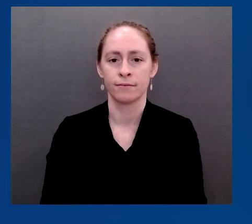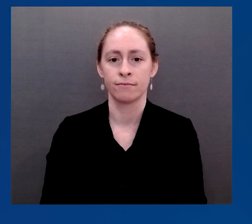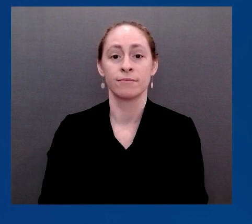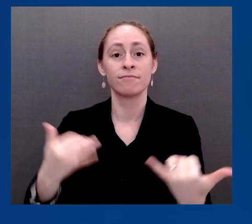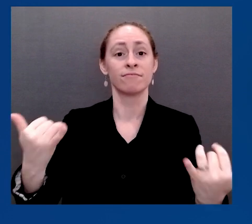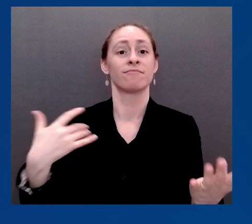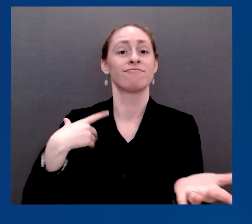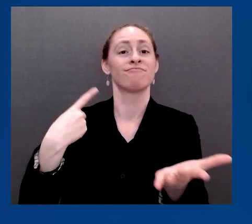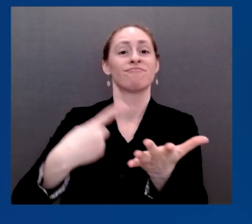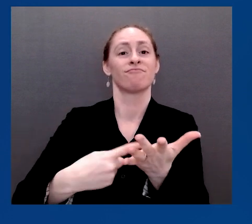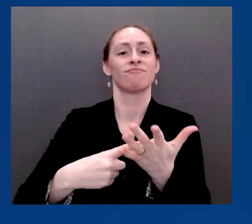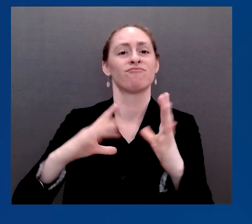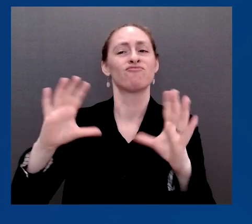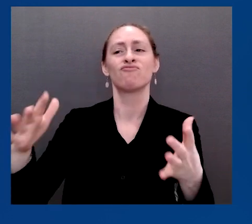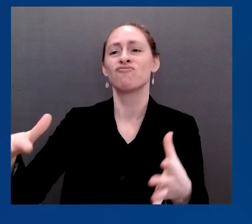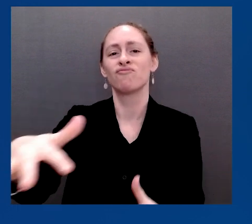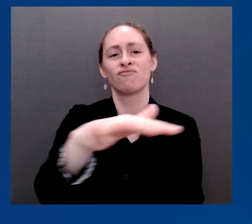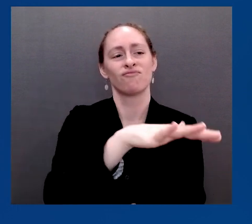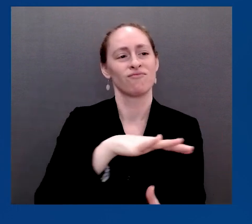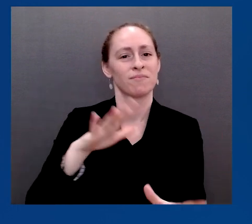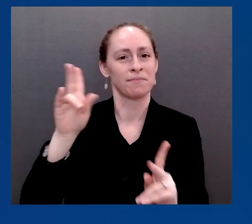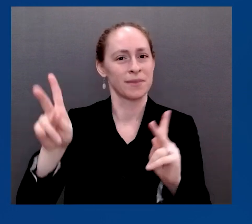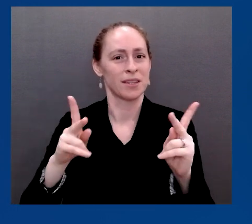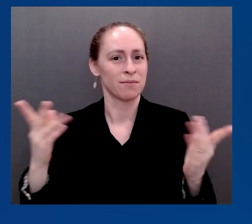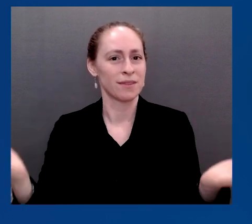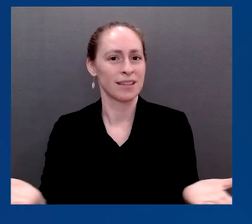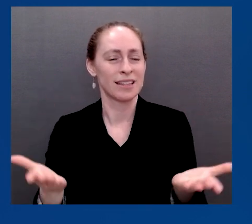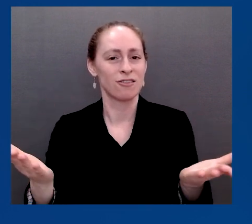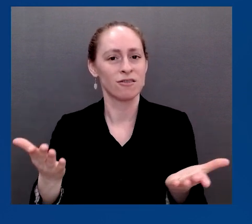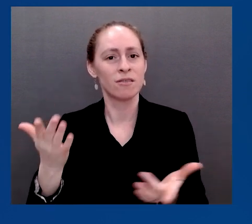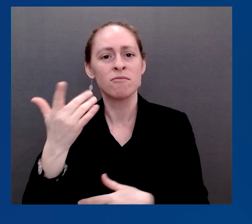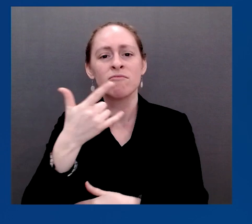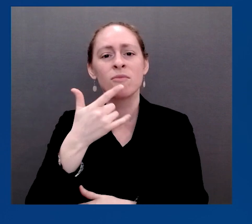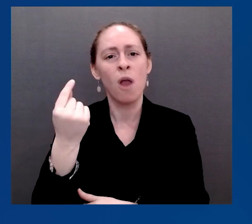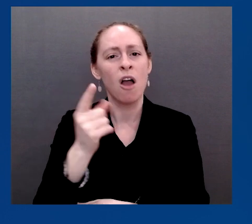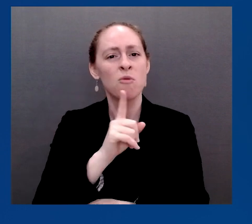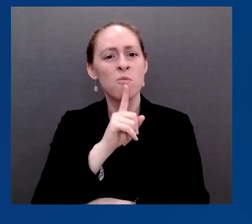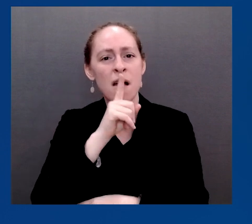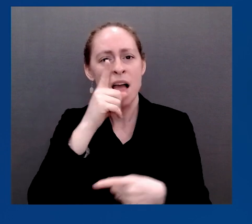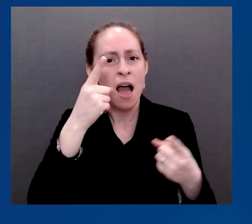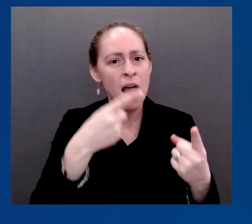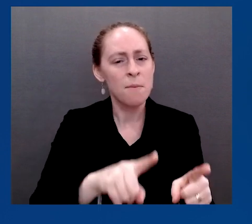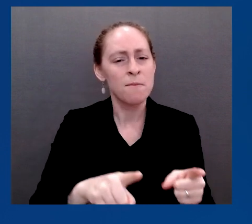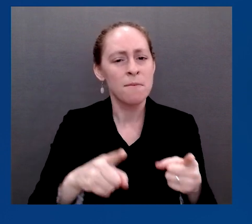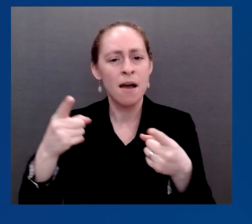especially against severe disease, hospitalization, and deaths. So, next slide.